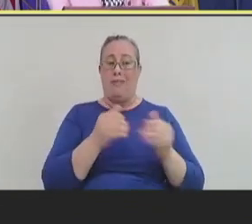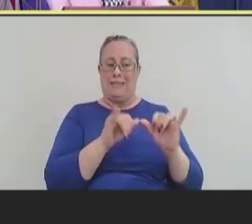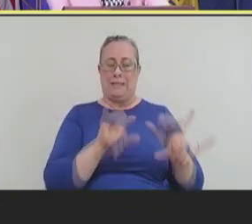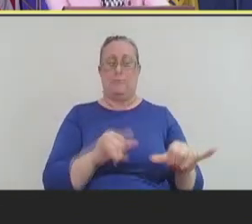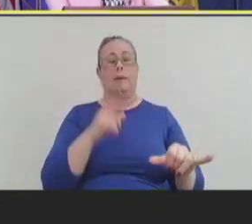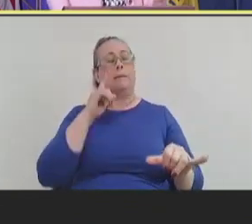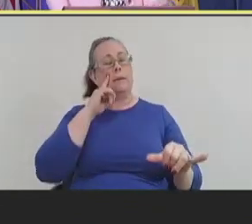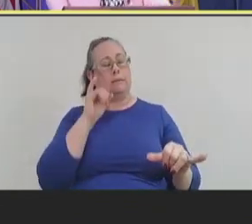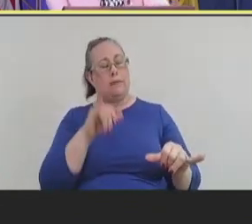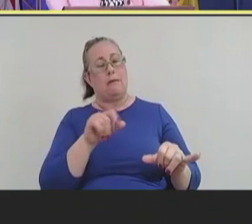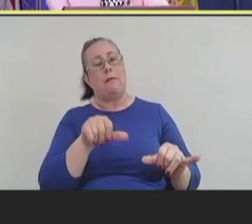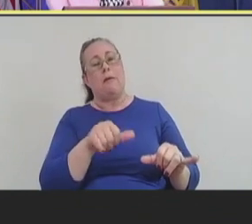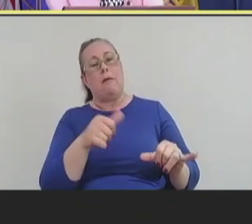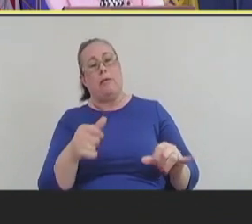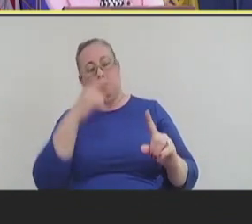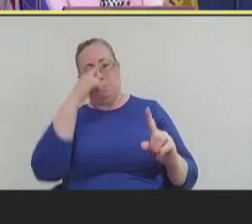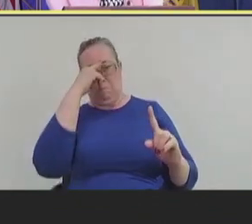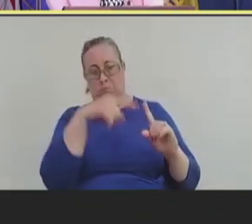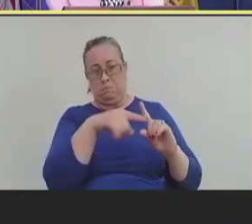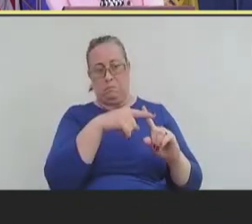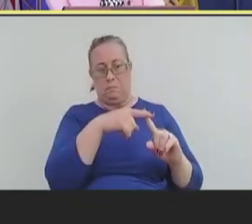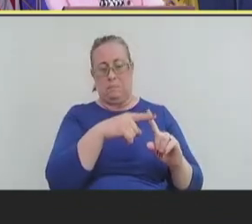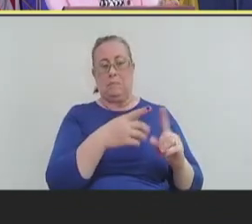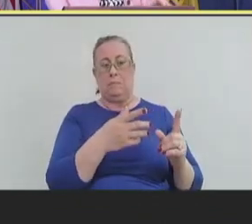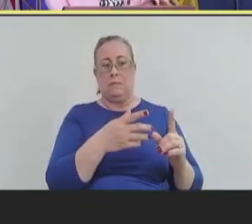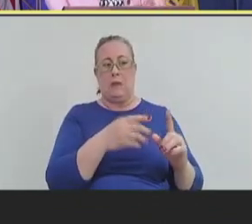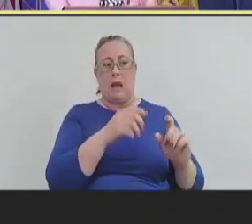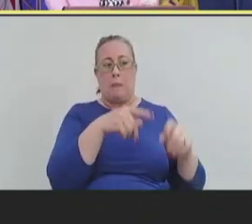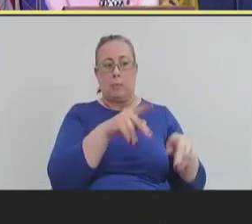So, I think there's a lot of conversations that need to have about -- happen about these